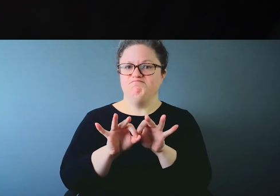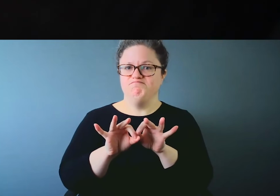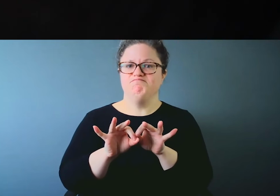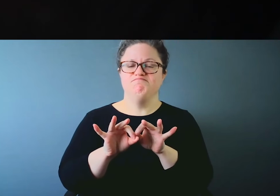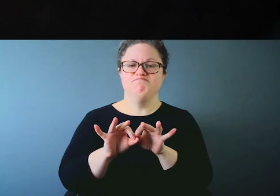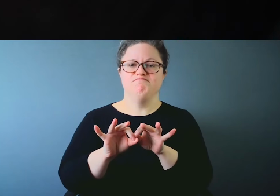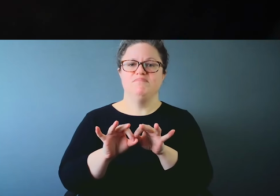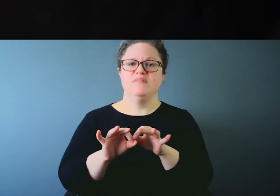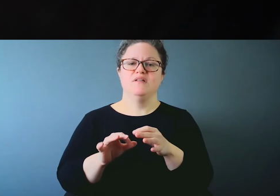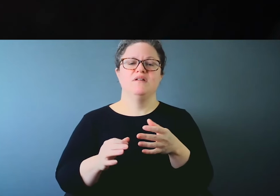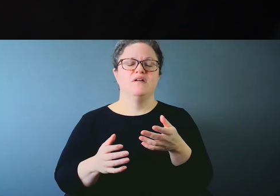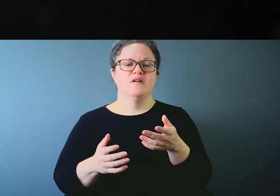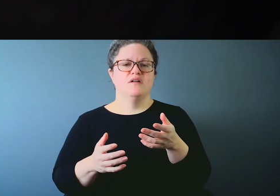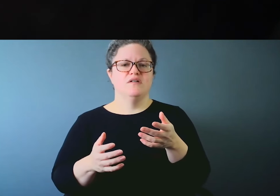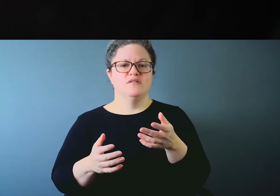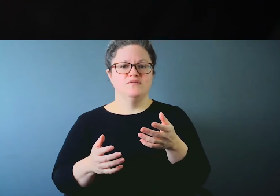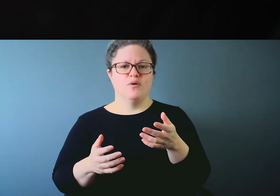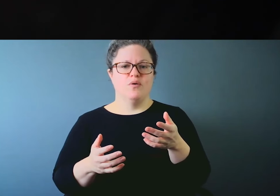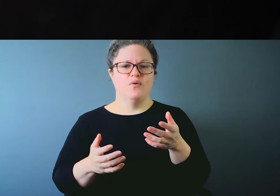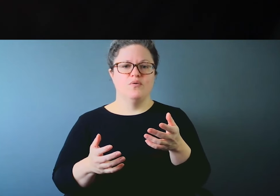it should be something that result the hand.